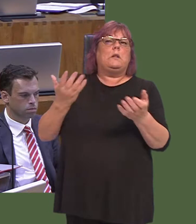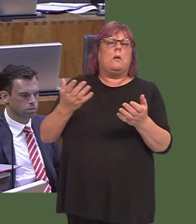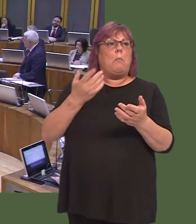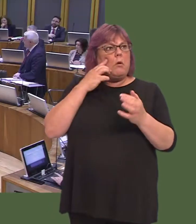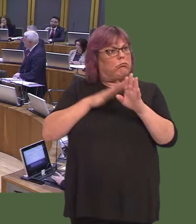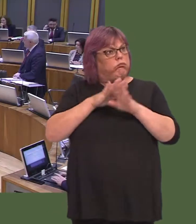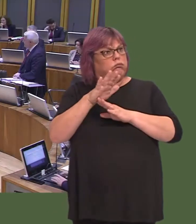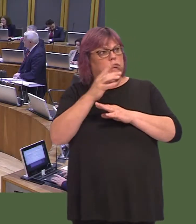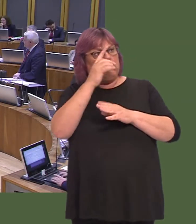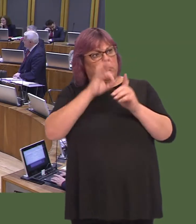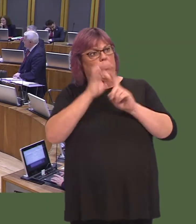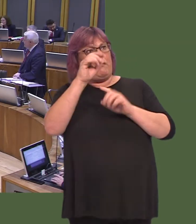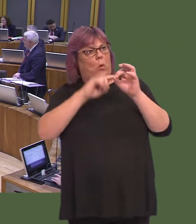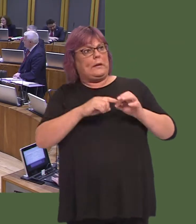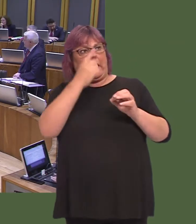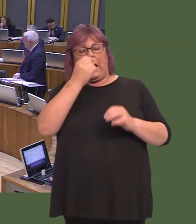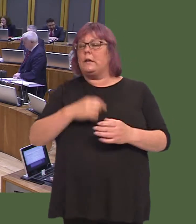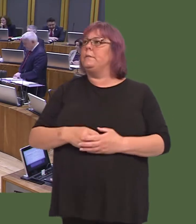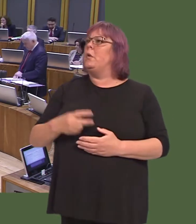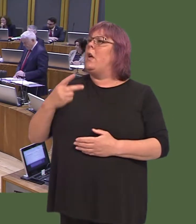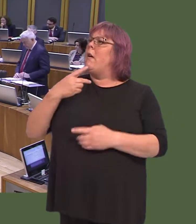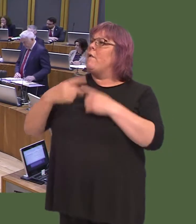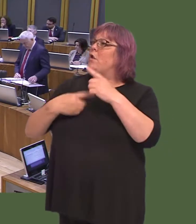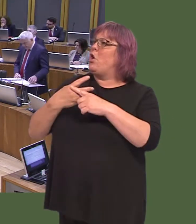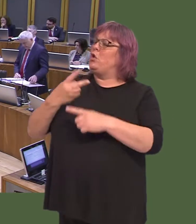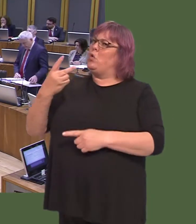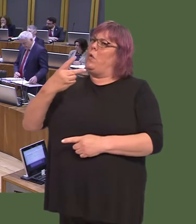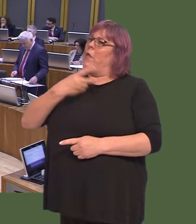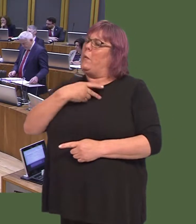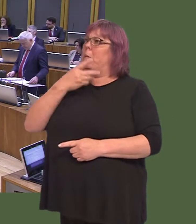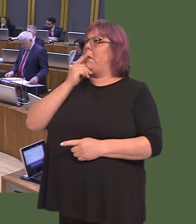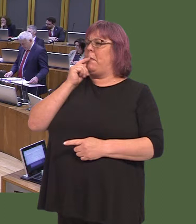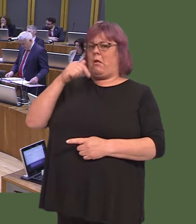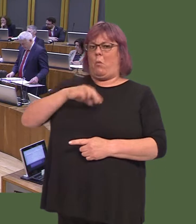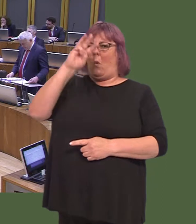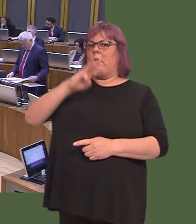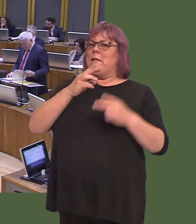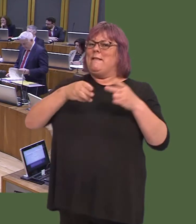Leanne Wood AM: Air pollution is responsible for 2,000 deaths per year in this country.